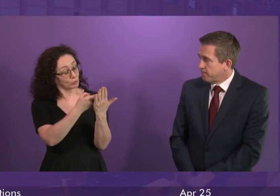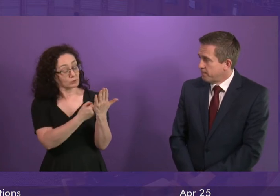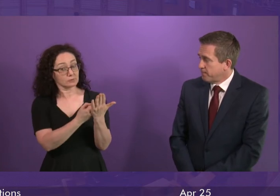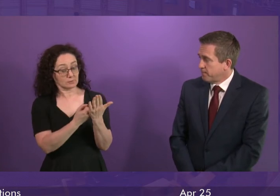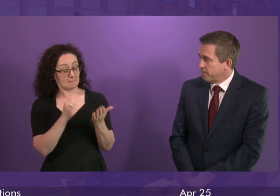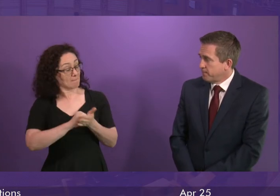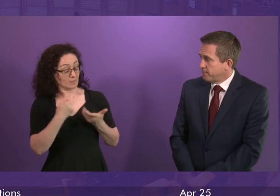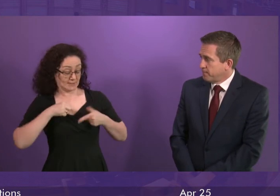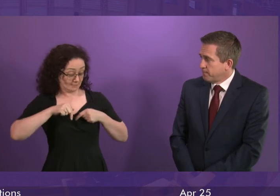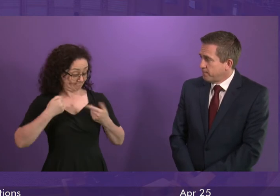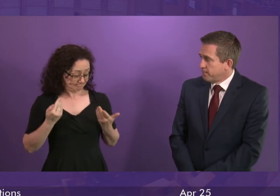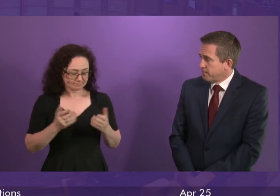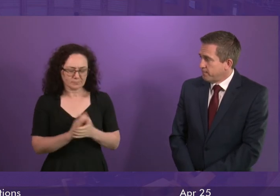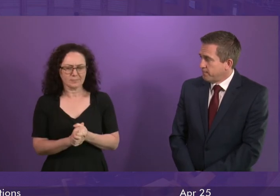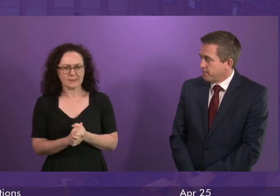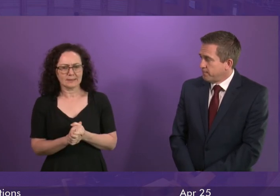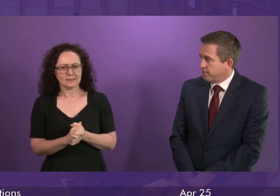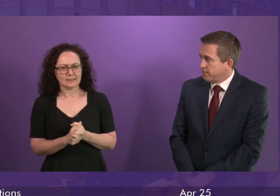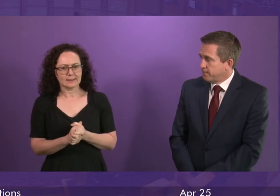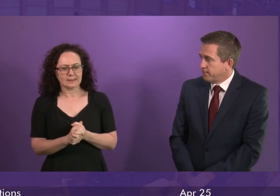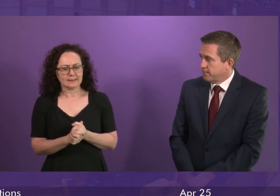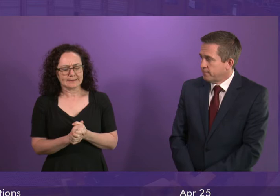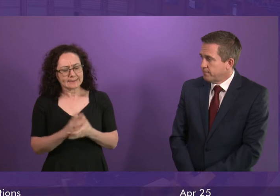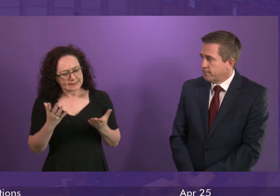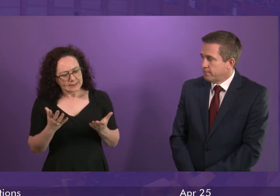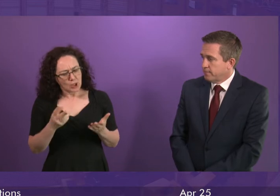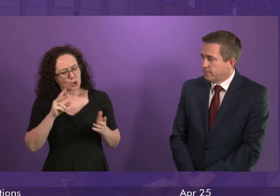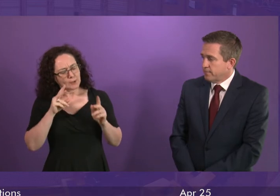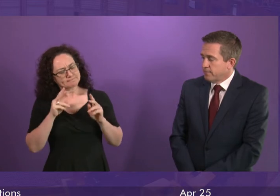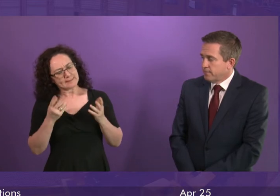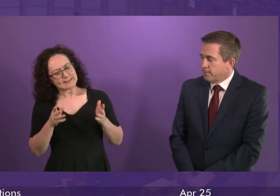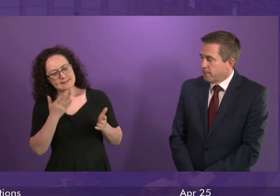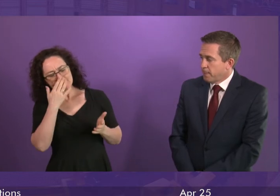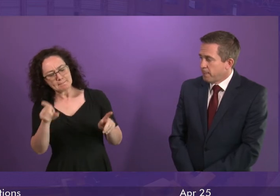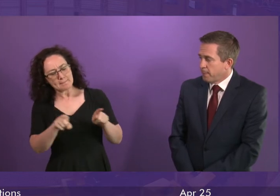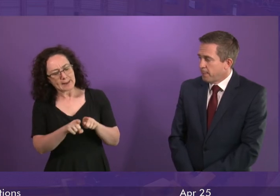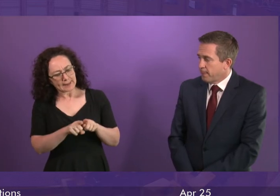was published this week. As much of the work on the topic does, it looks at S4 but, as